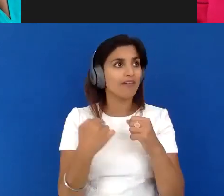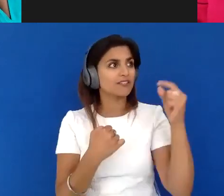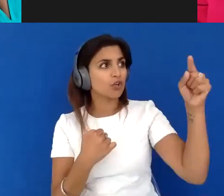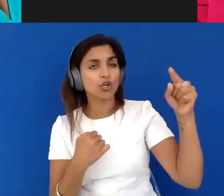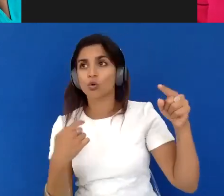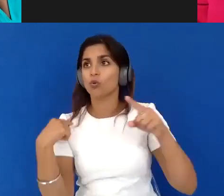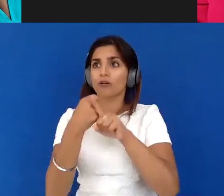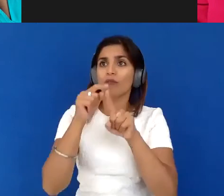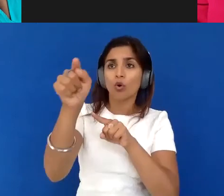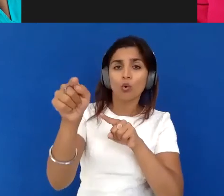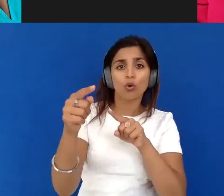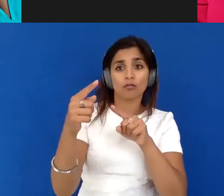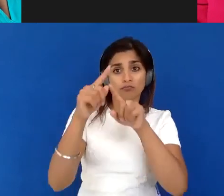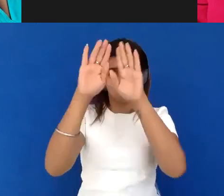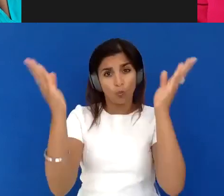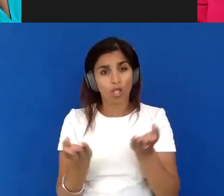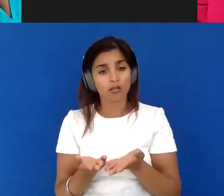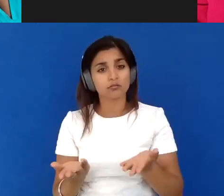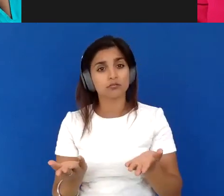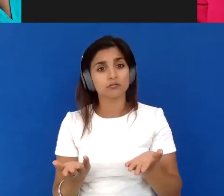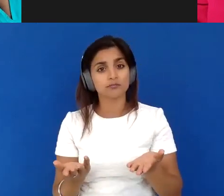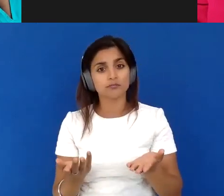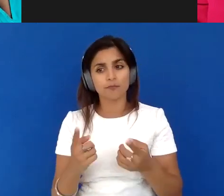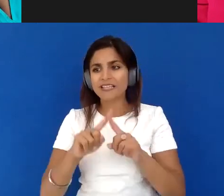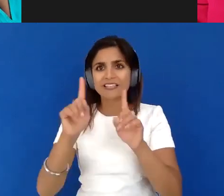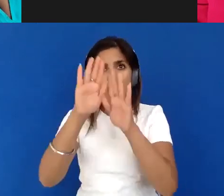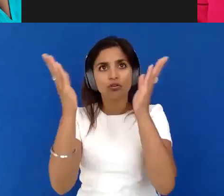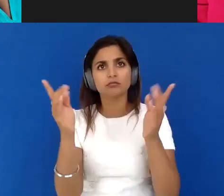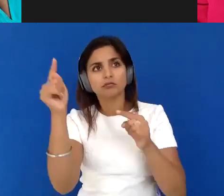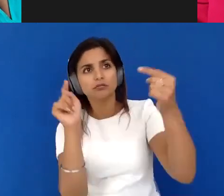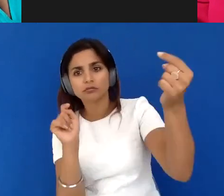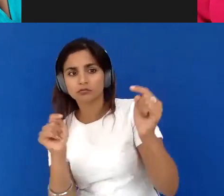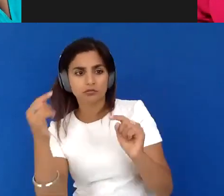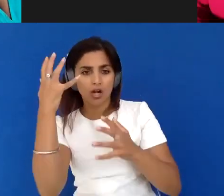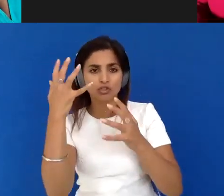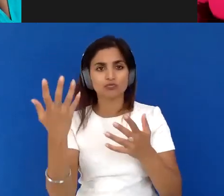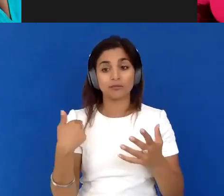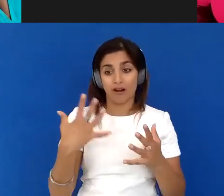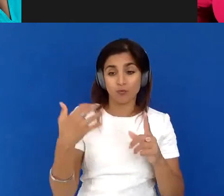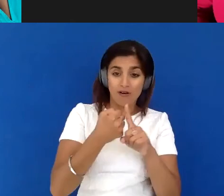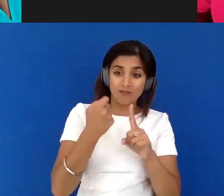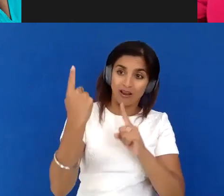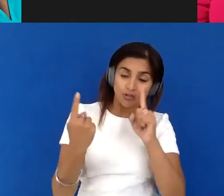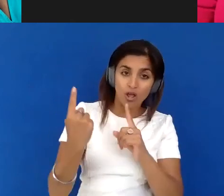continents and the fact that we need to learn from each other and fight for one another as well because if it's affecting a Black person in the UK it's